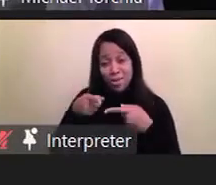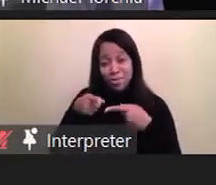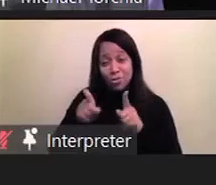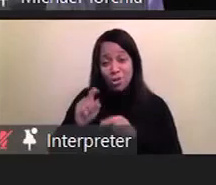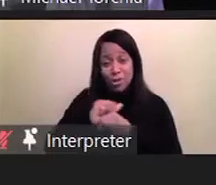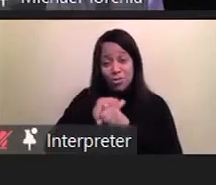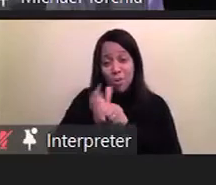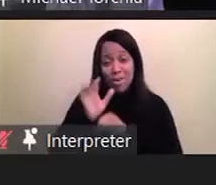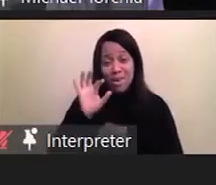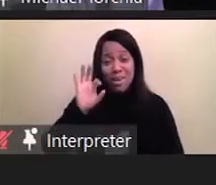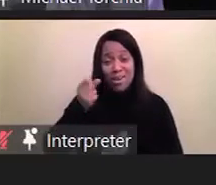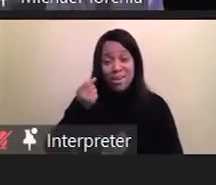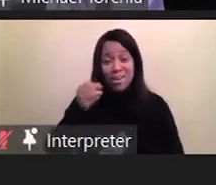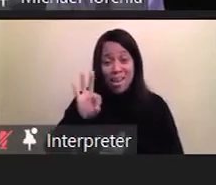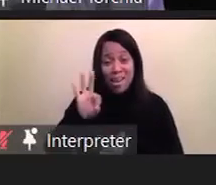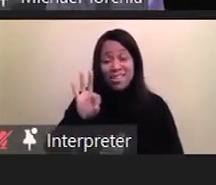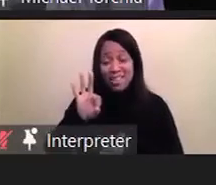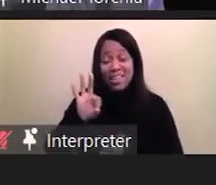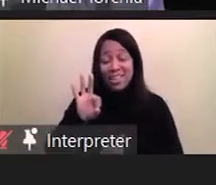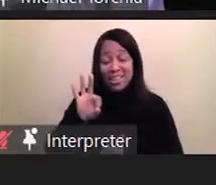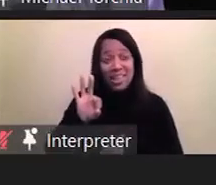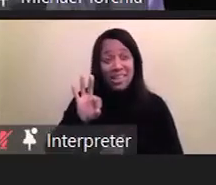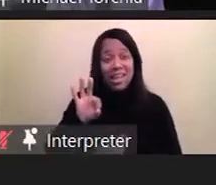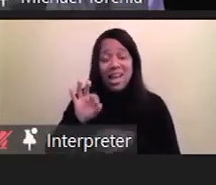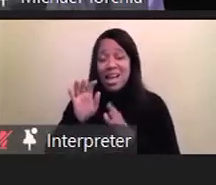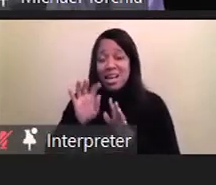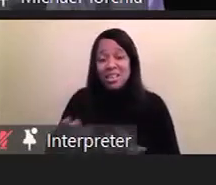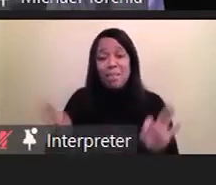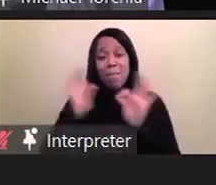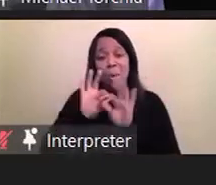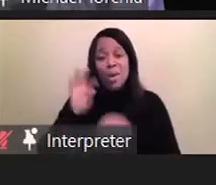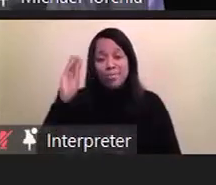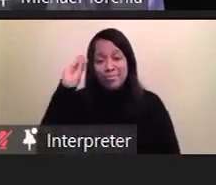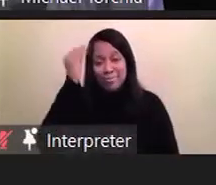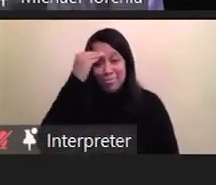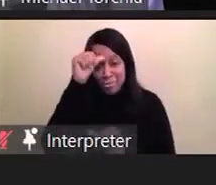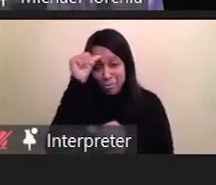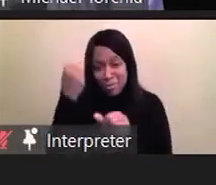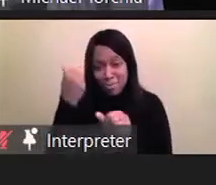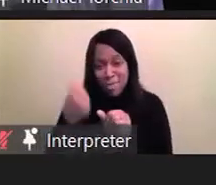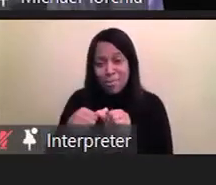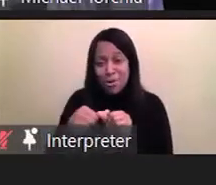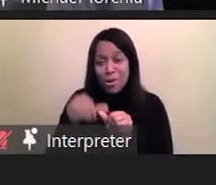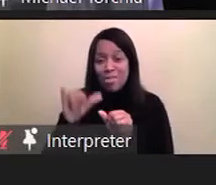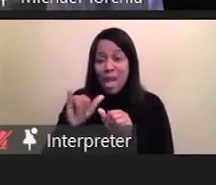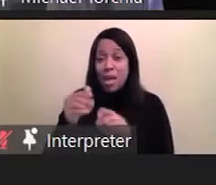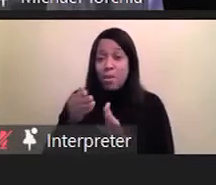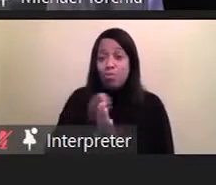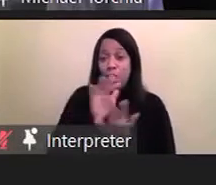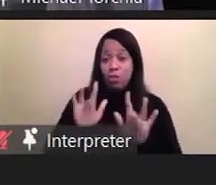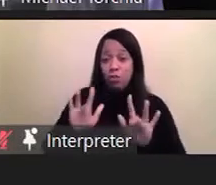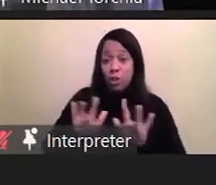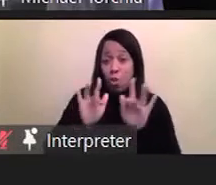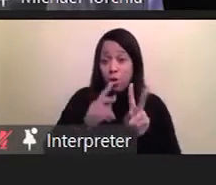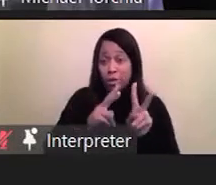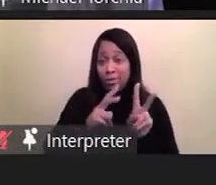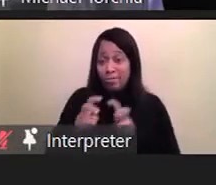accommodations in mind for prerecorded materials as well-- so tutorials or training sessions, et cetera.